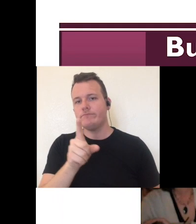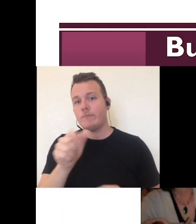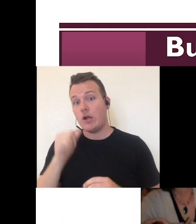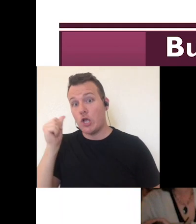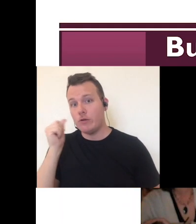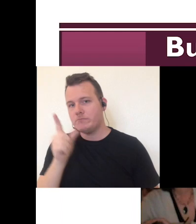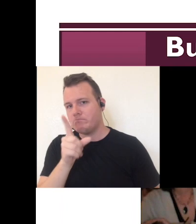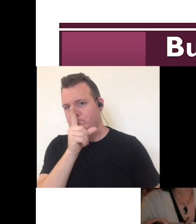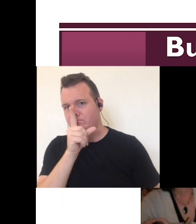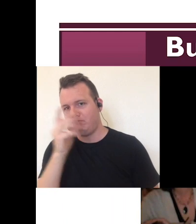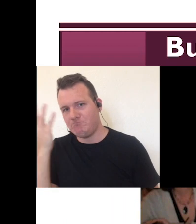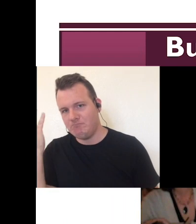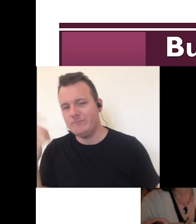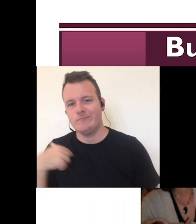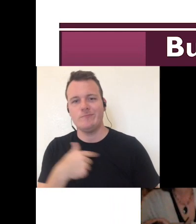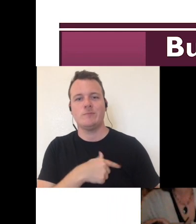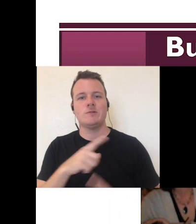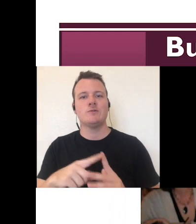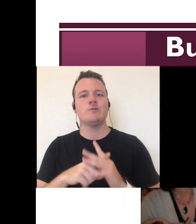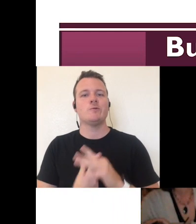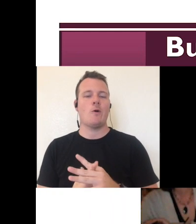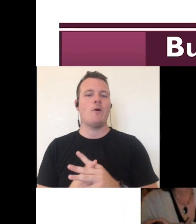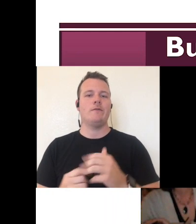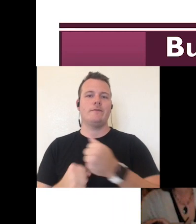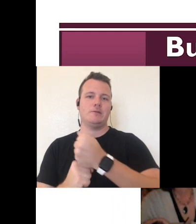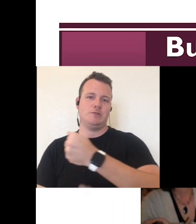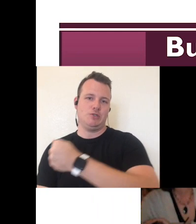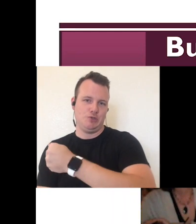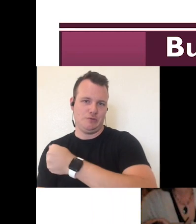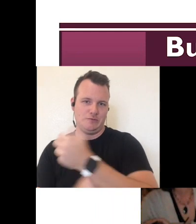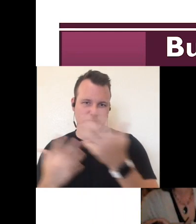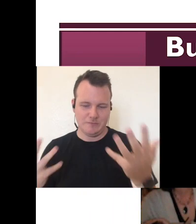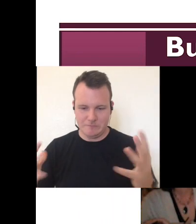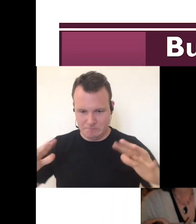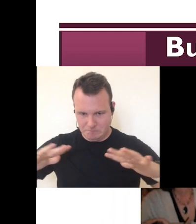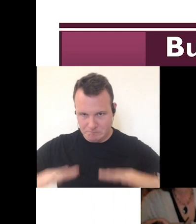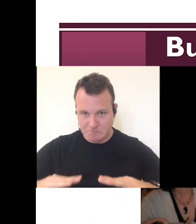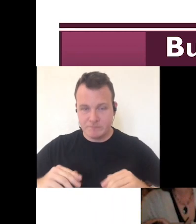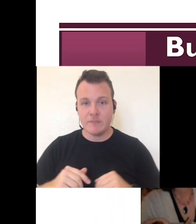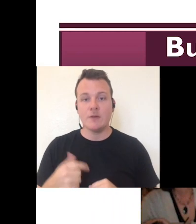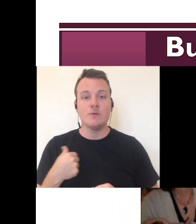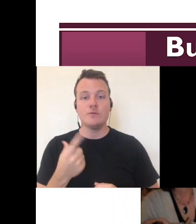audiology clinic, so we have to kind of start at square one, and- and